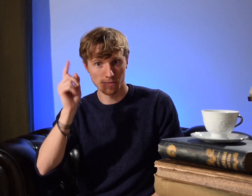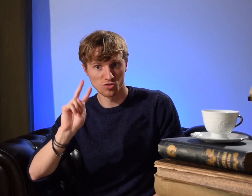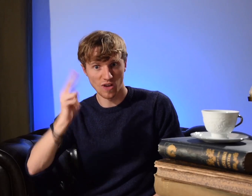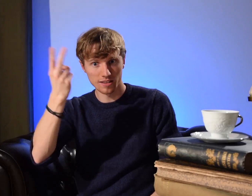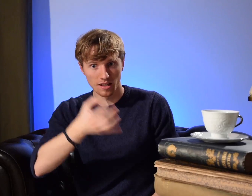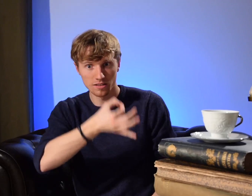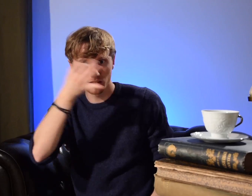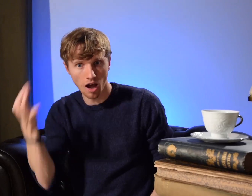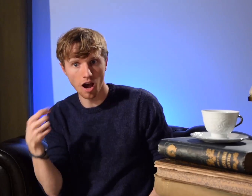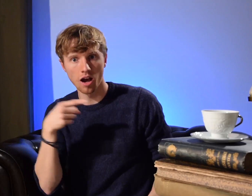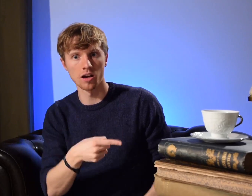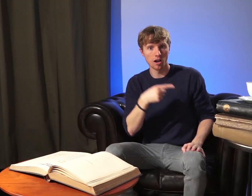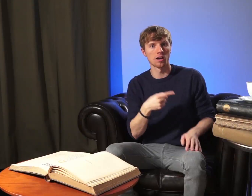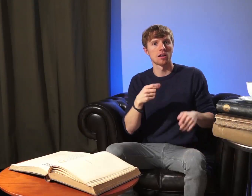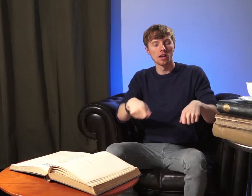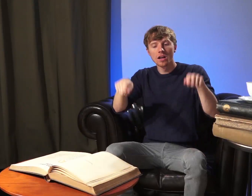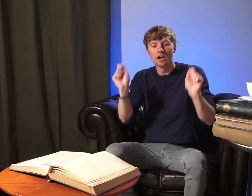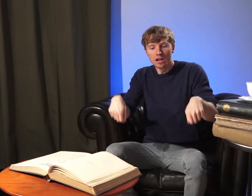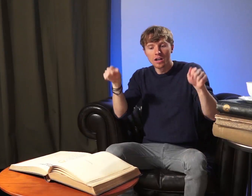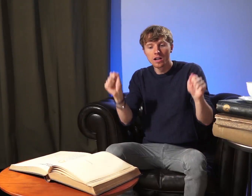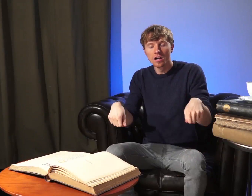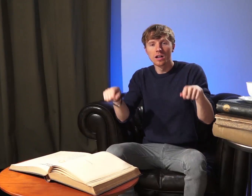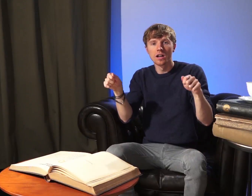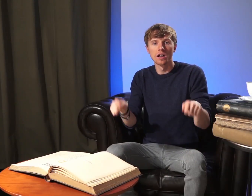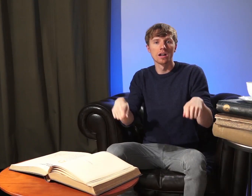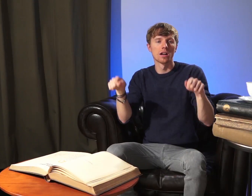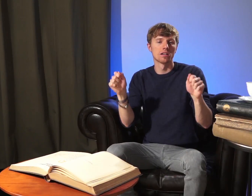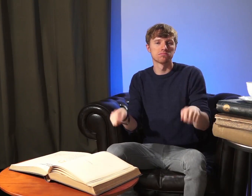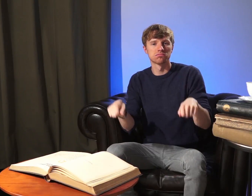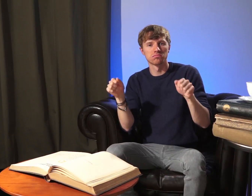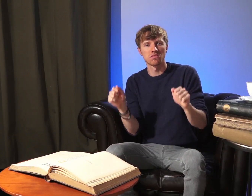On the second day, however, she grew lazy.